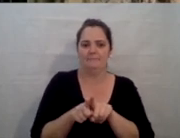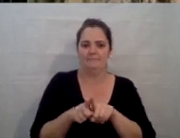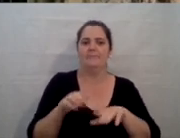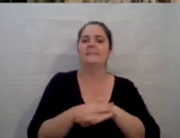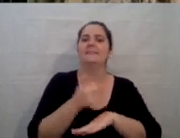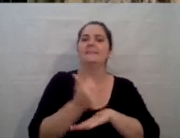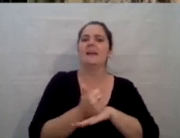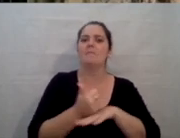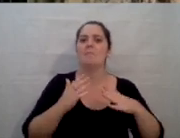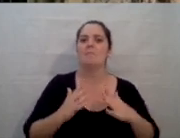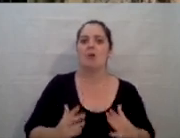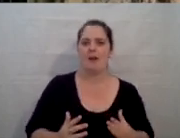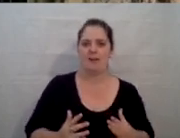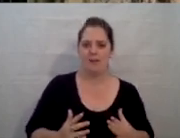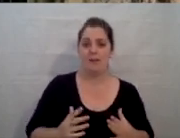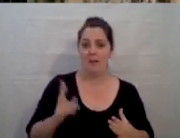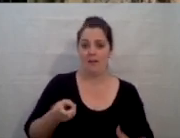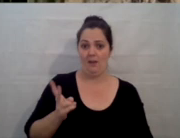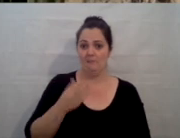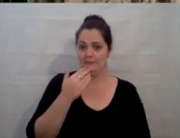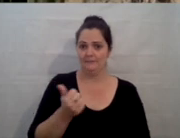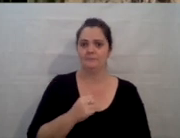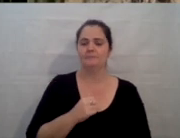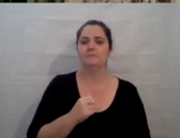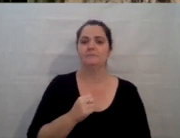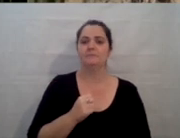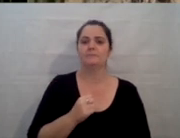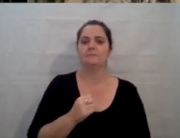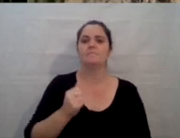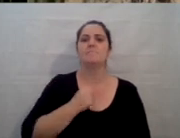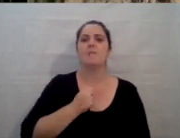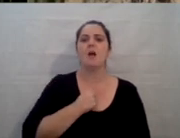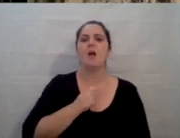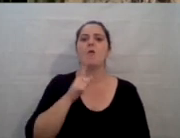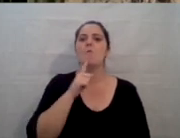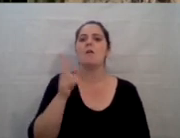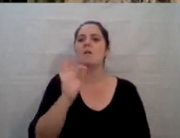on that sheet of paper. And what I'm going to do on mine is I'm just going to wipe it back and work back over the surface of this